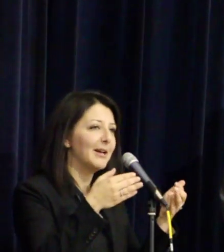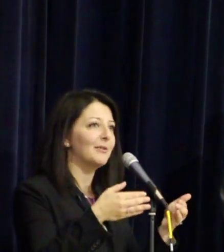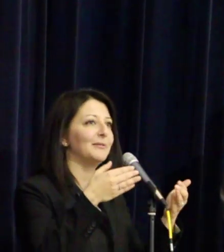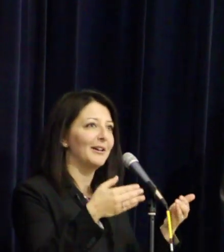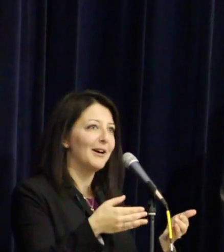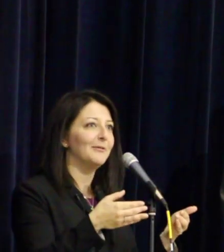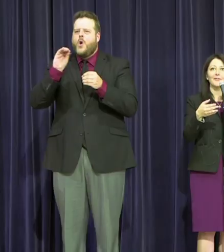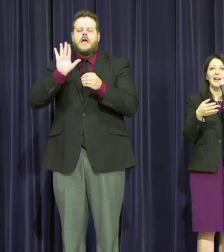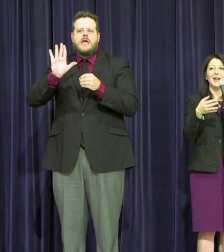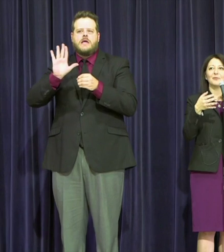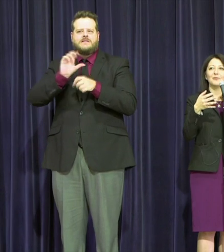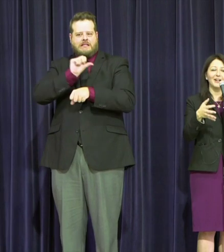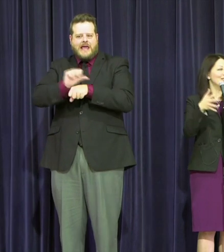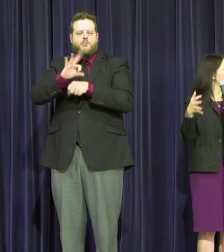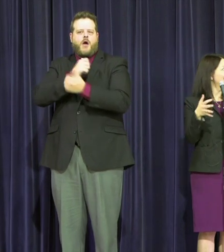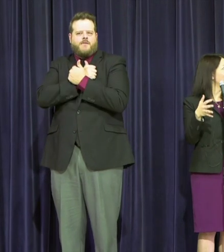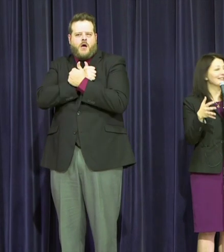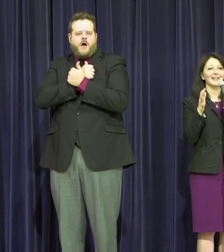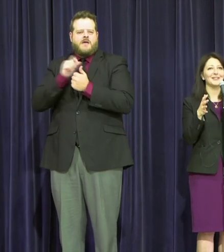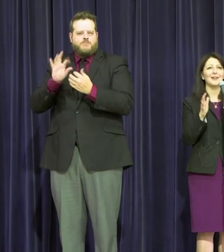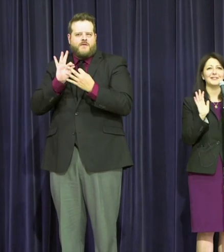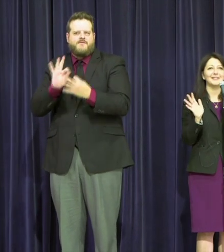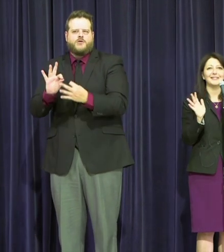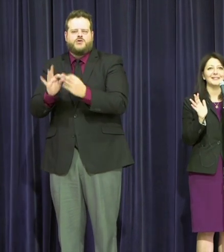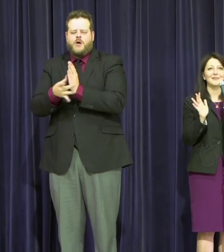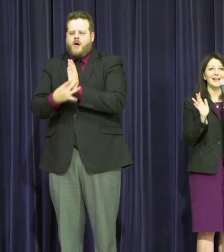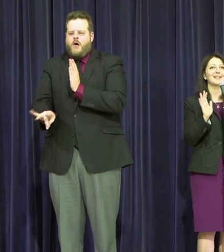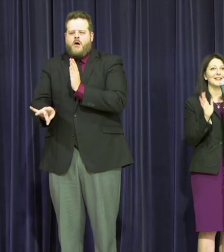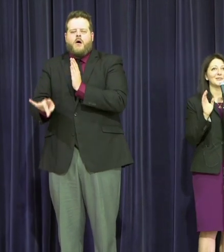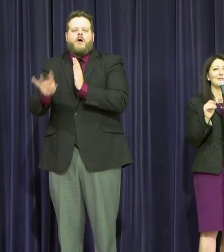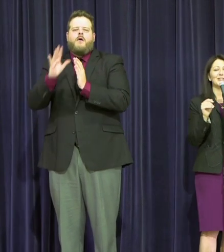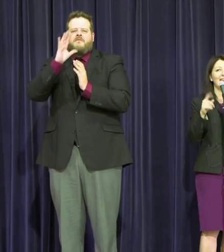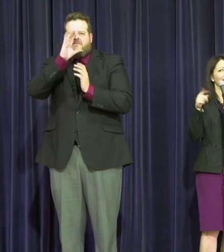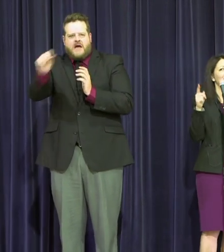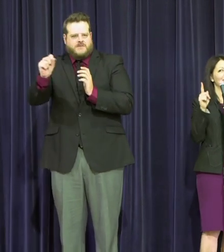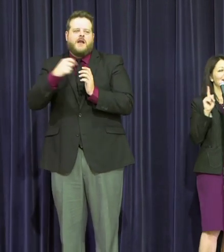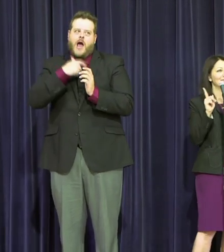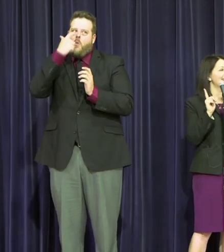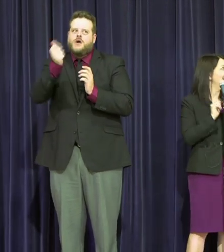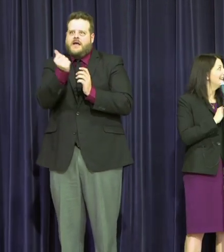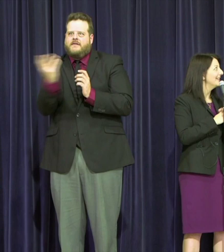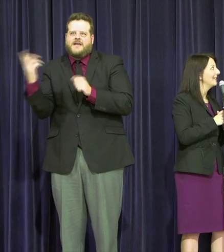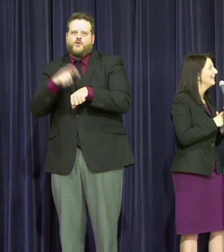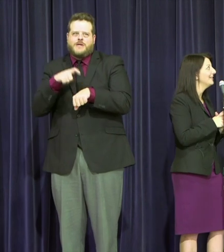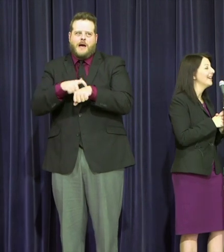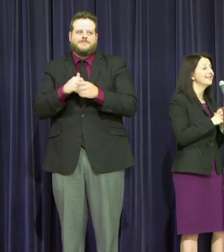The labor of love and perfection...its just fascinating. I've watched that a number of times. I like that a lot.